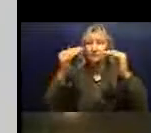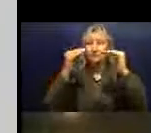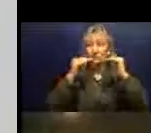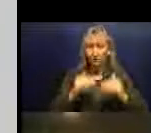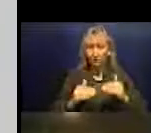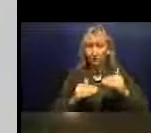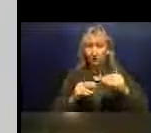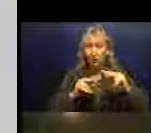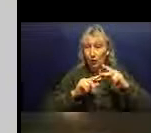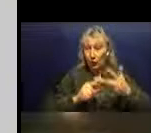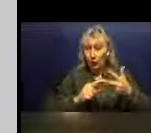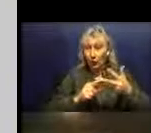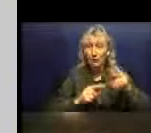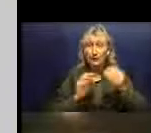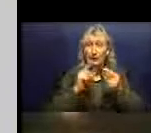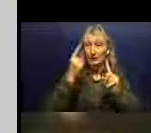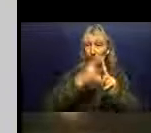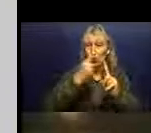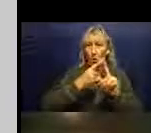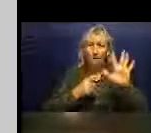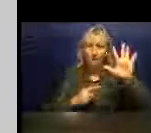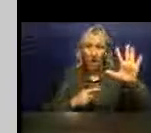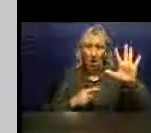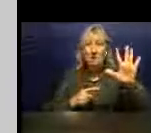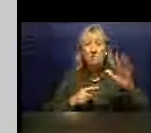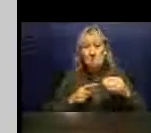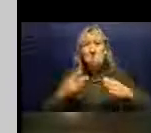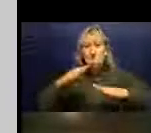And demonstrates above average knowledge and ability, with no apparent deficiencies noted.